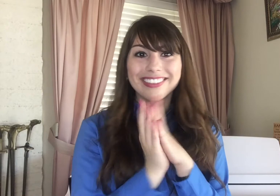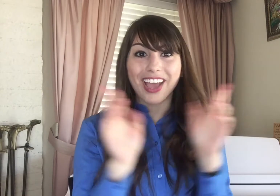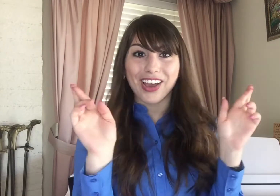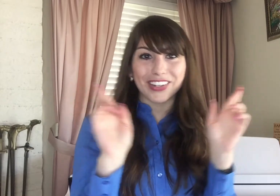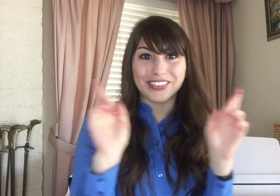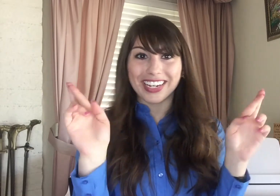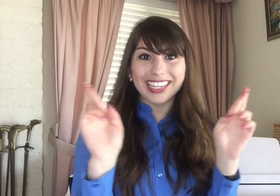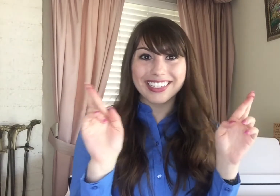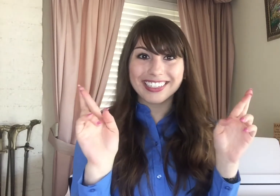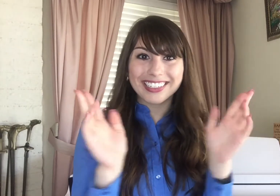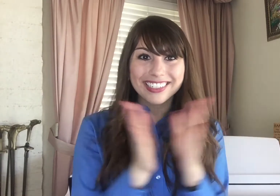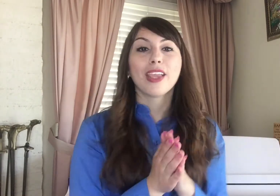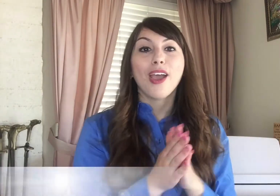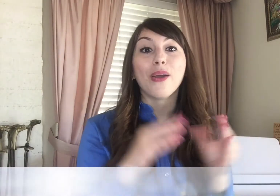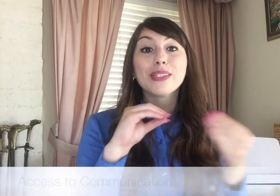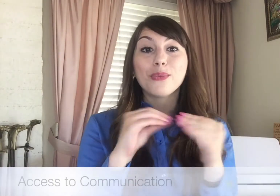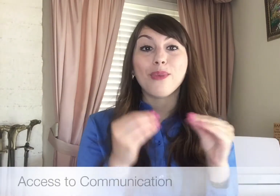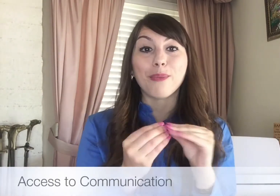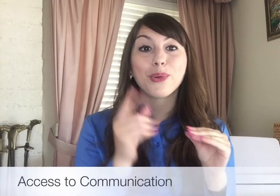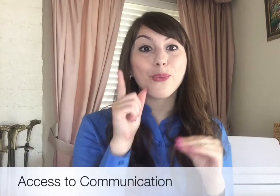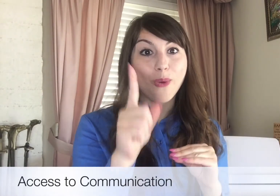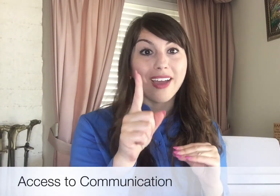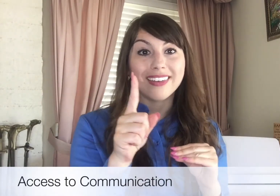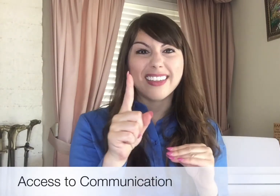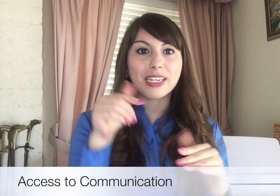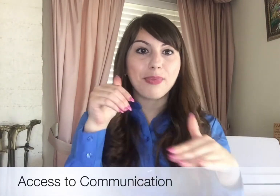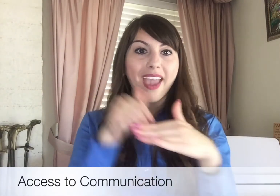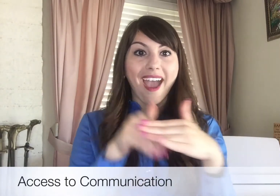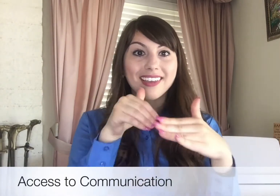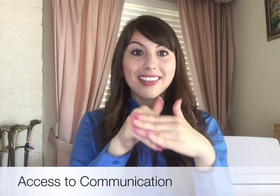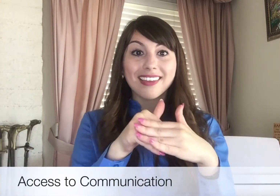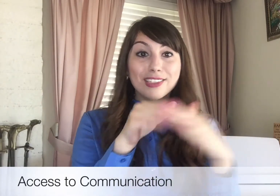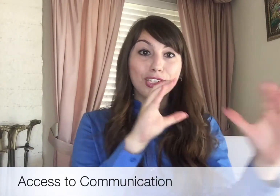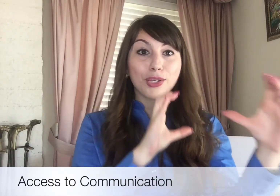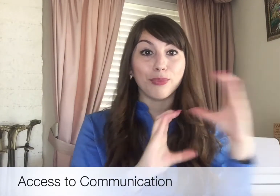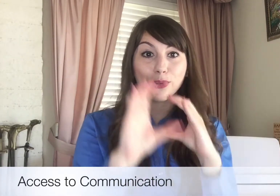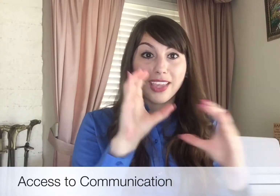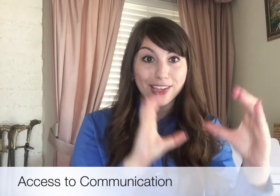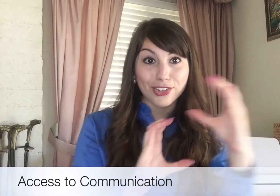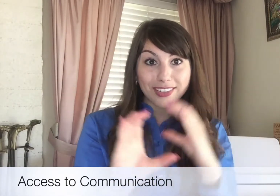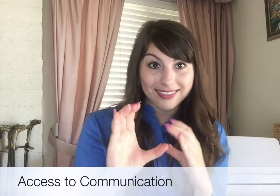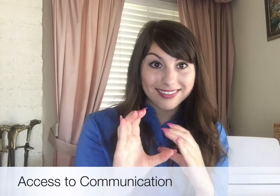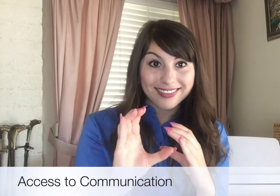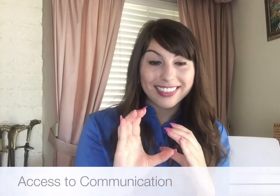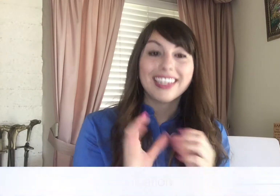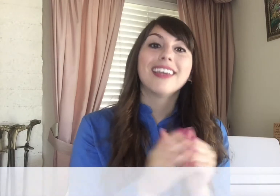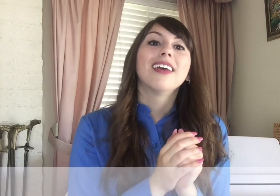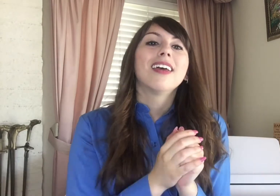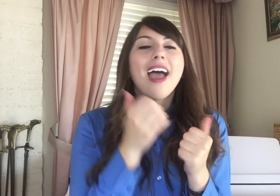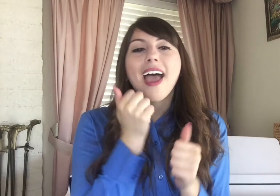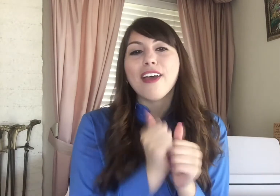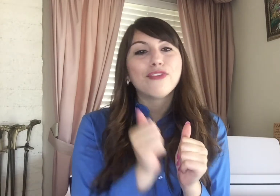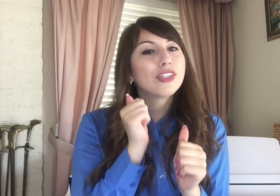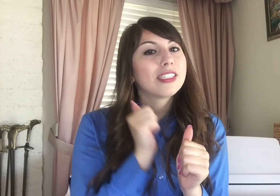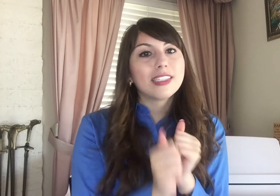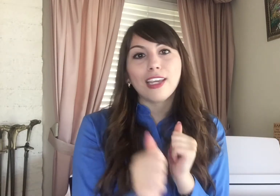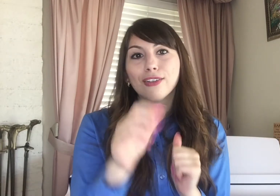you ready? So, number one is gonna be access to communication. Every single